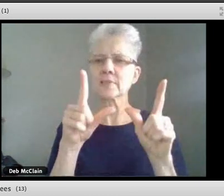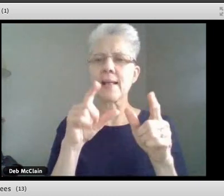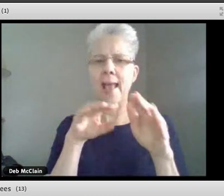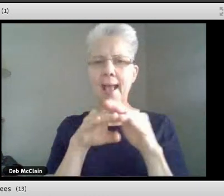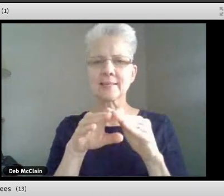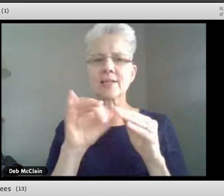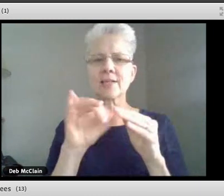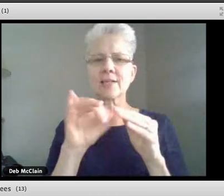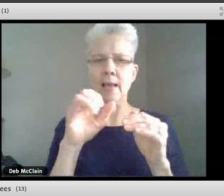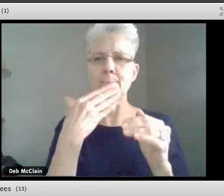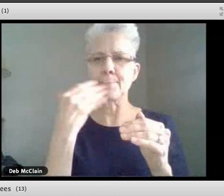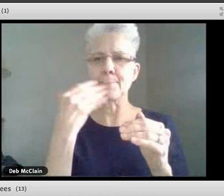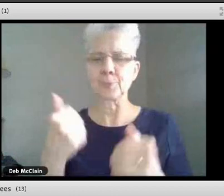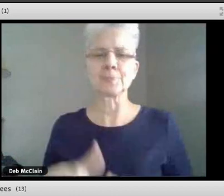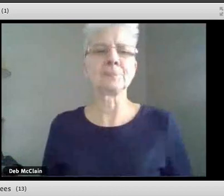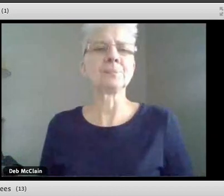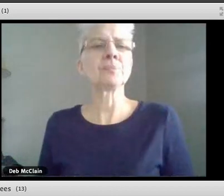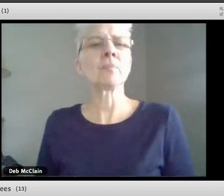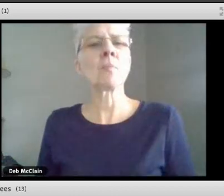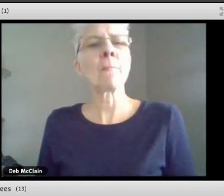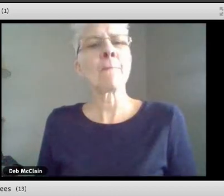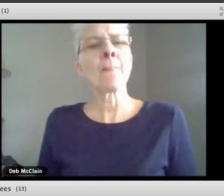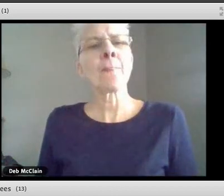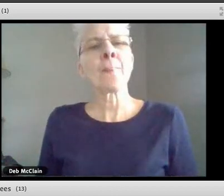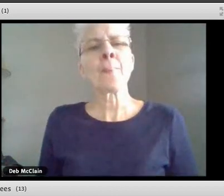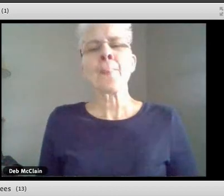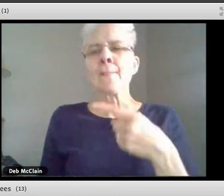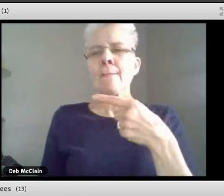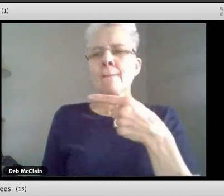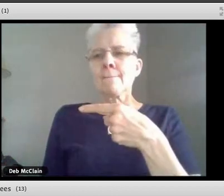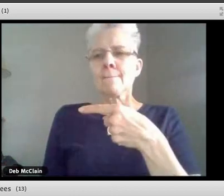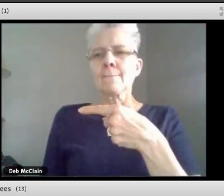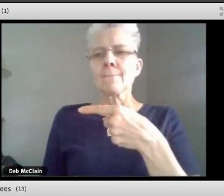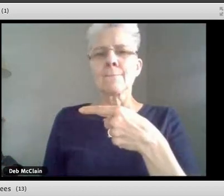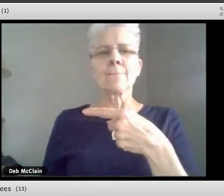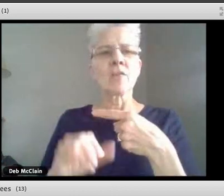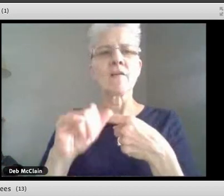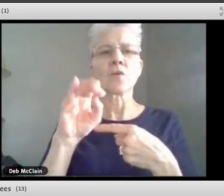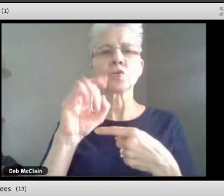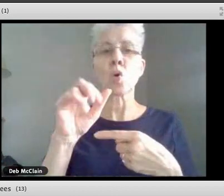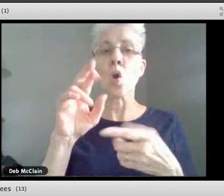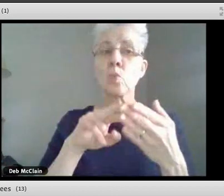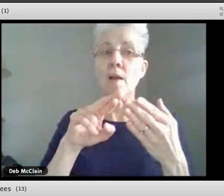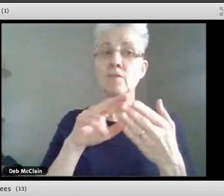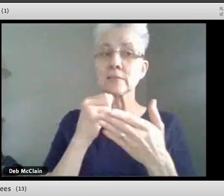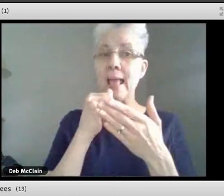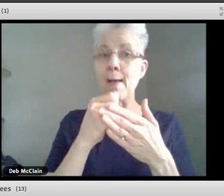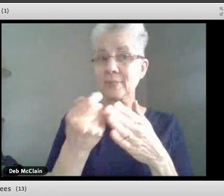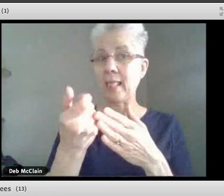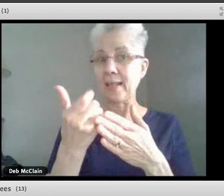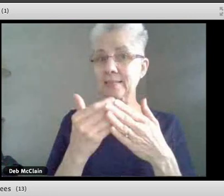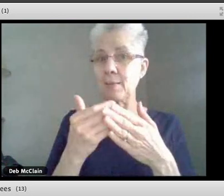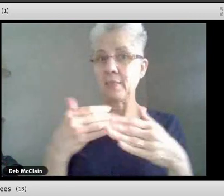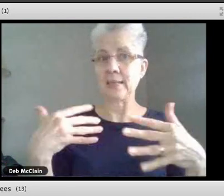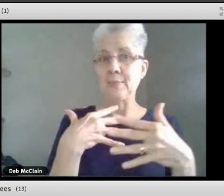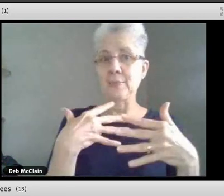And virtual reference, again, this helps eliminate some of the intimidation factor when you have to physically ask for help. So that's a great resource.